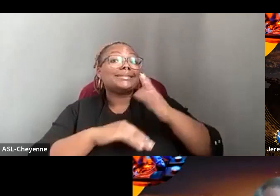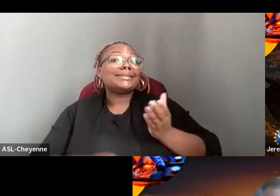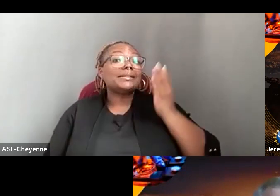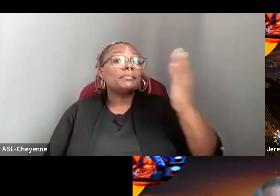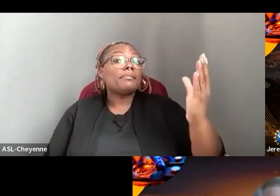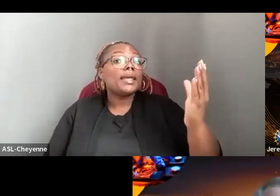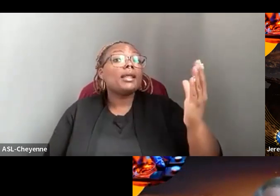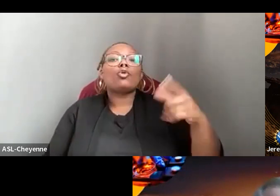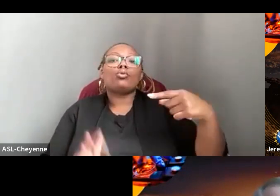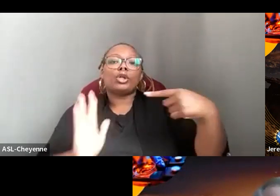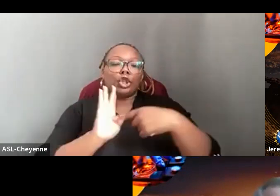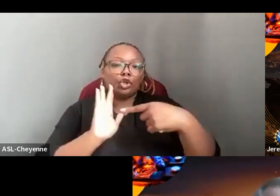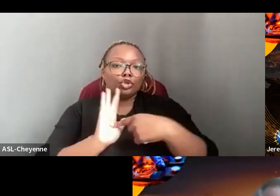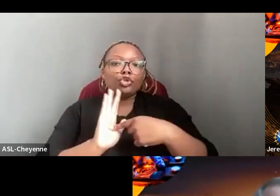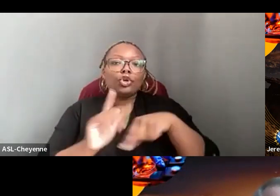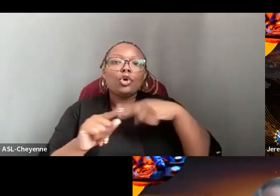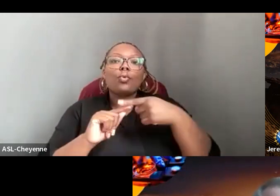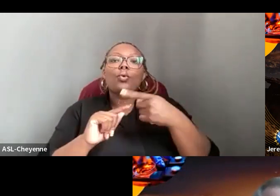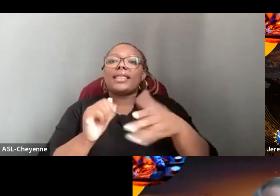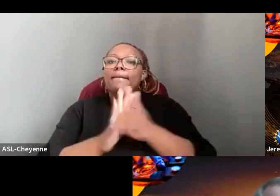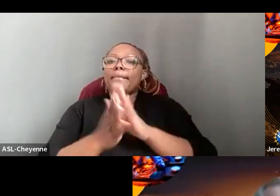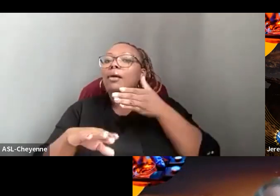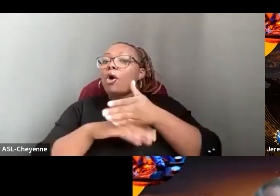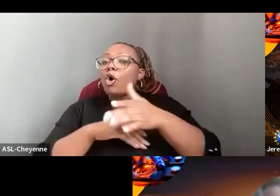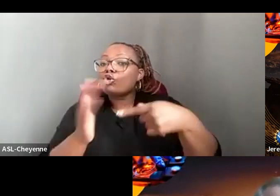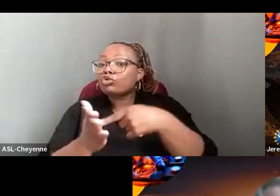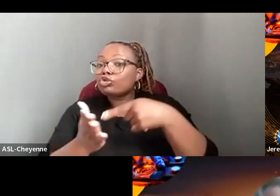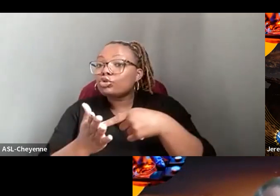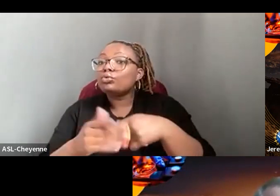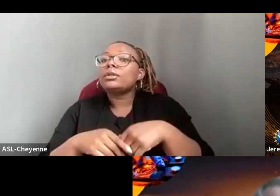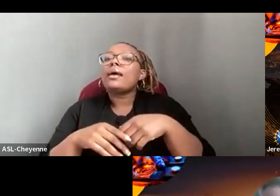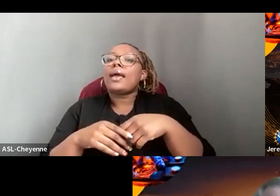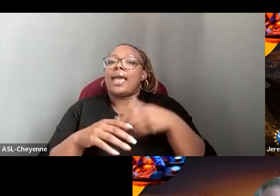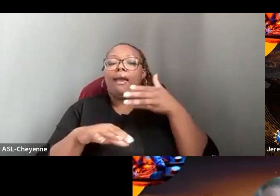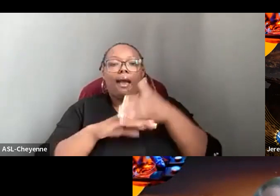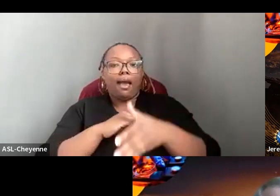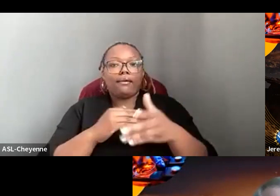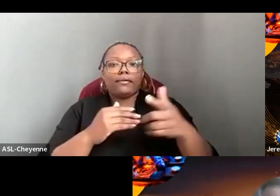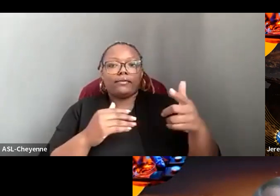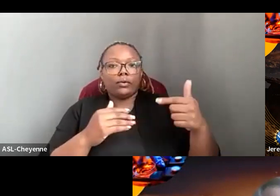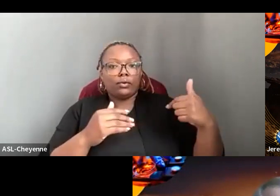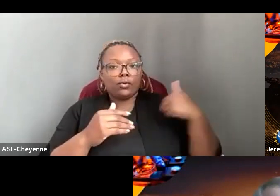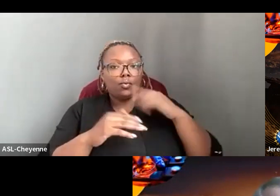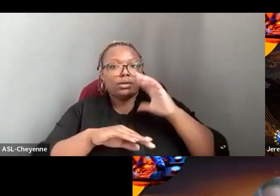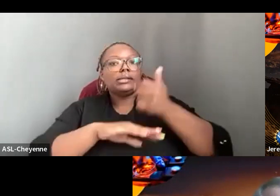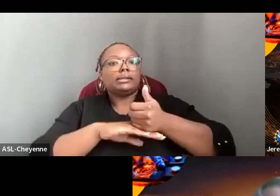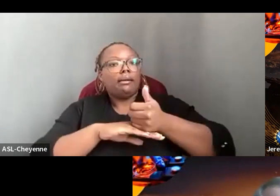when they're due, when they become overdue. And then after we kind of step that again,